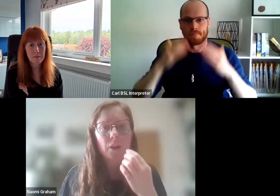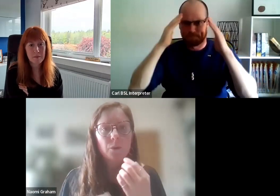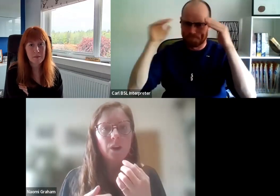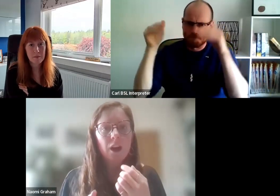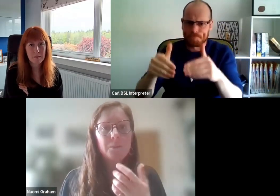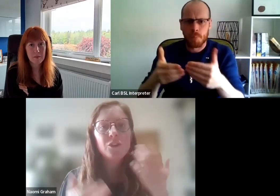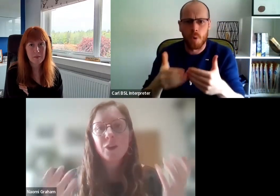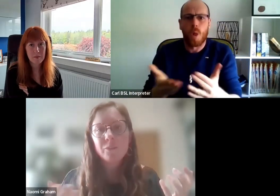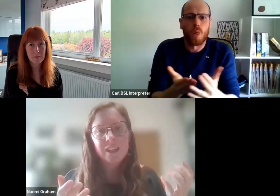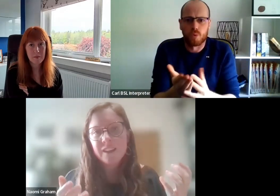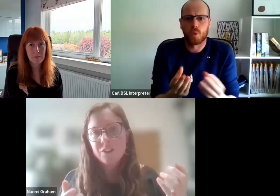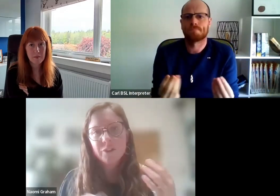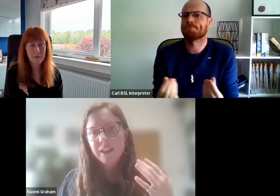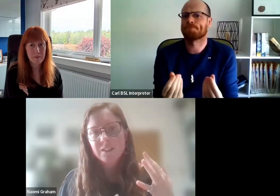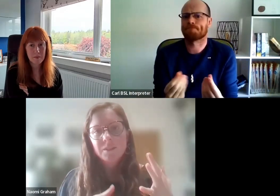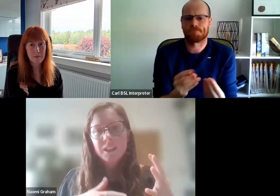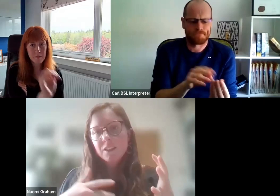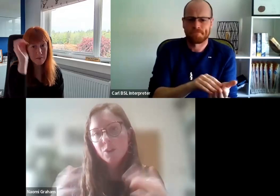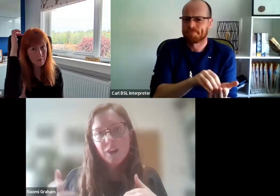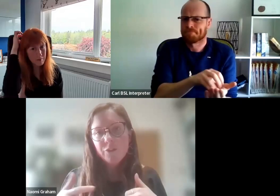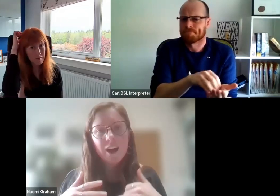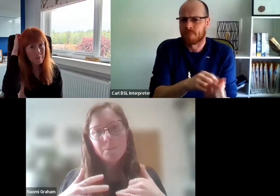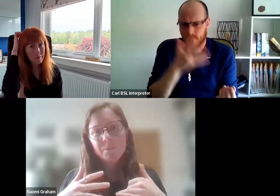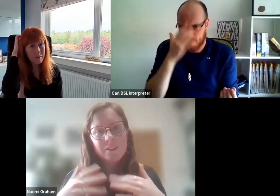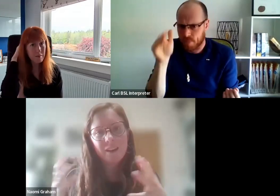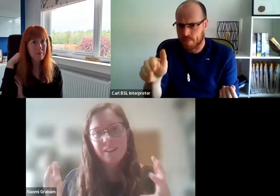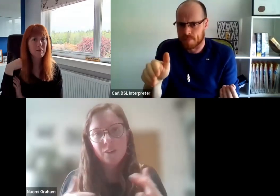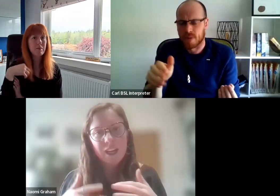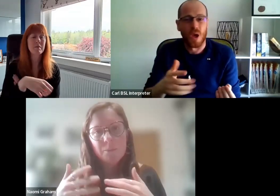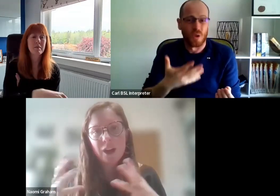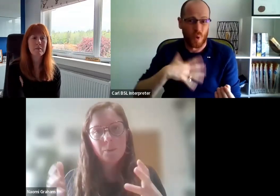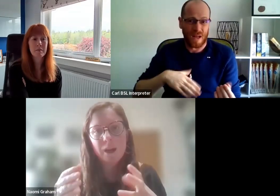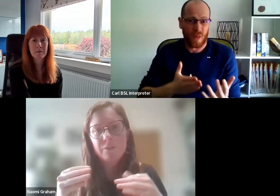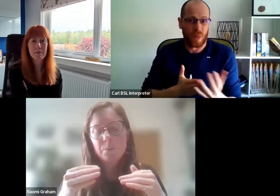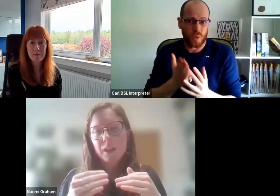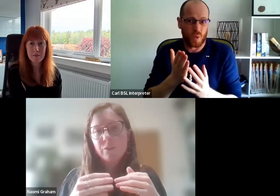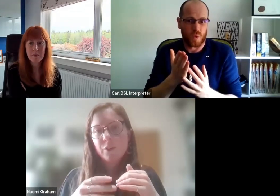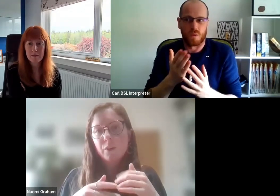so I mean you don't need it during craft time necessarily or a game time or whatever but if